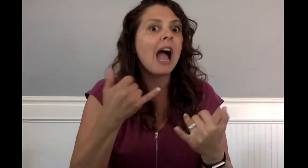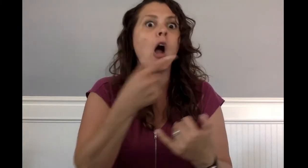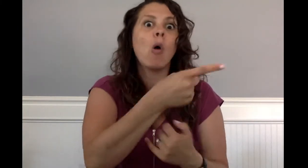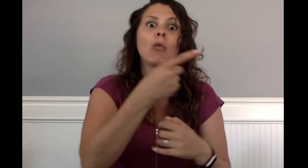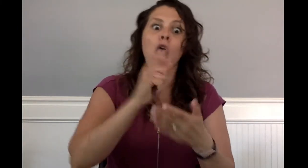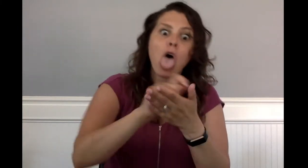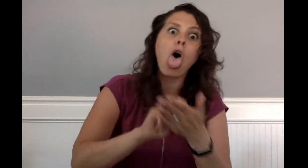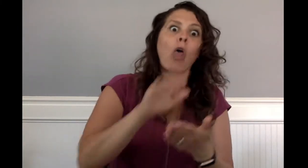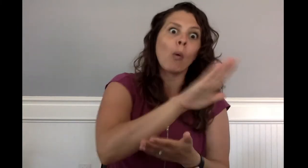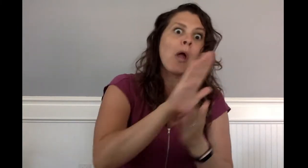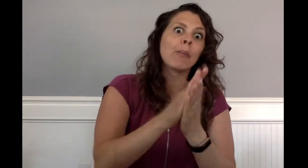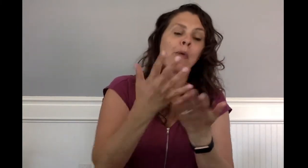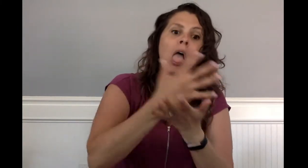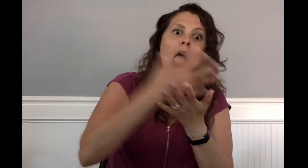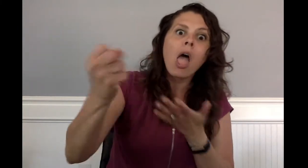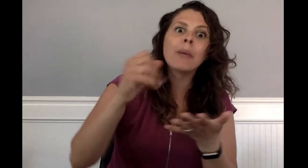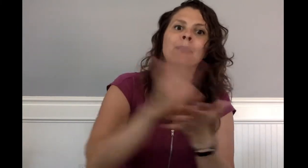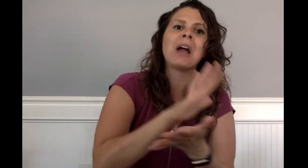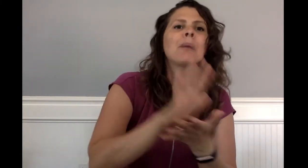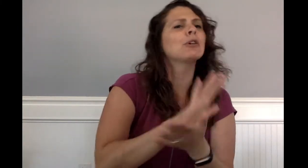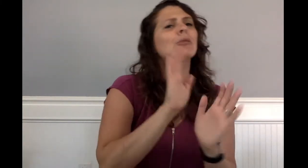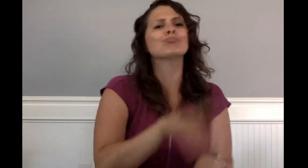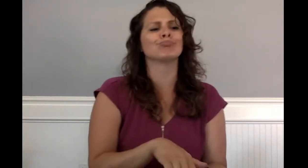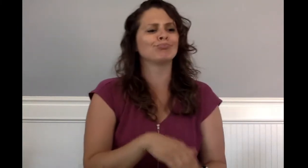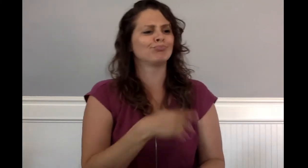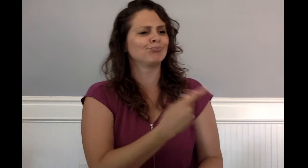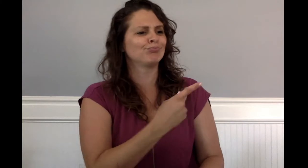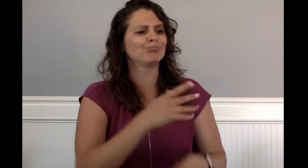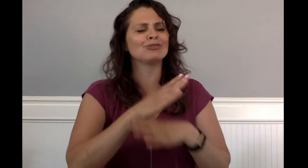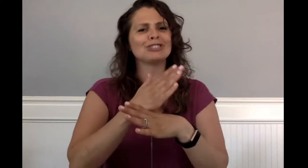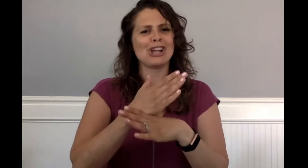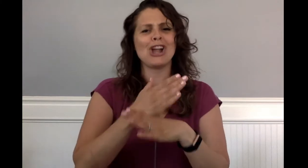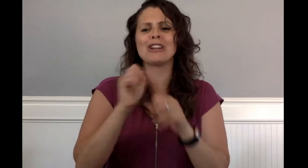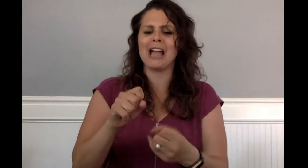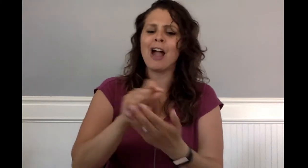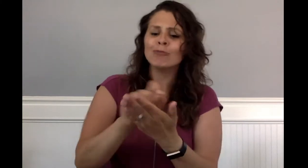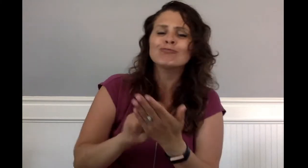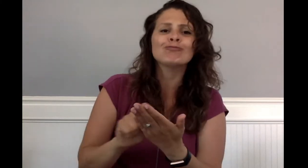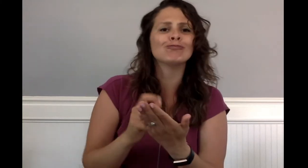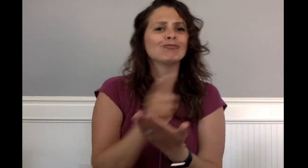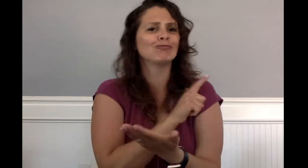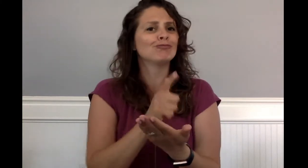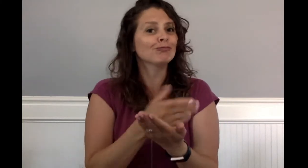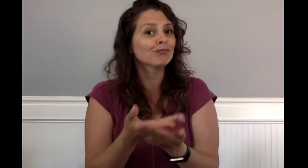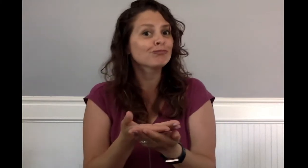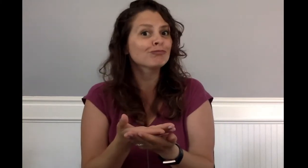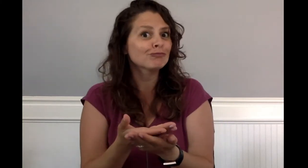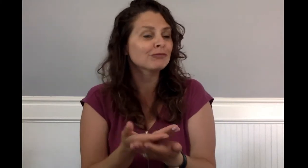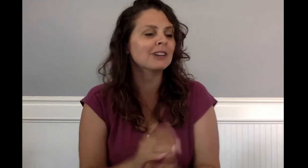“Now you don’t have to use up all your paper and ink. We can share using this.”